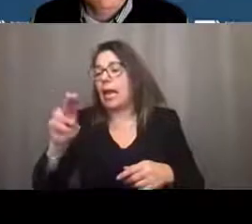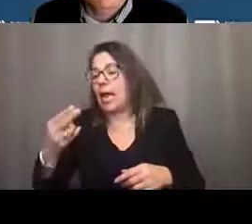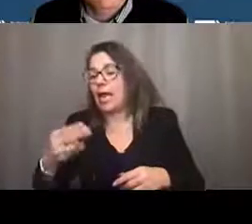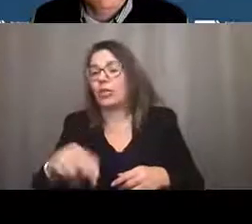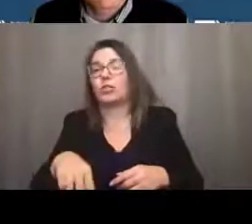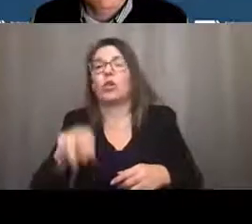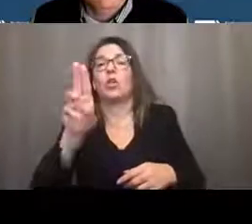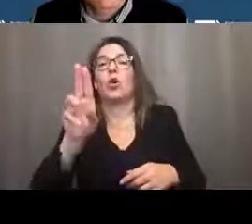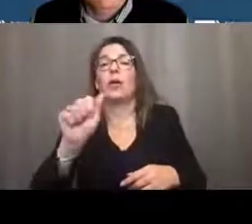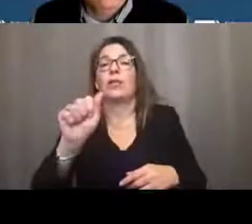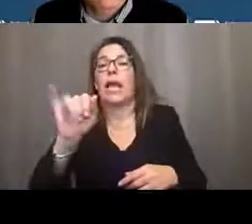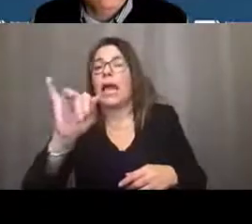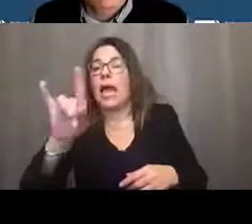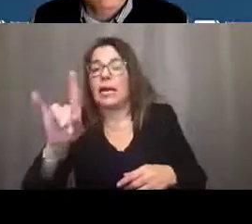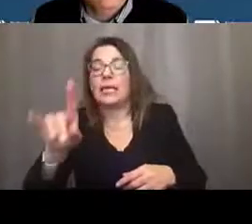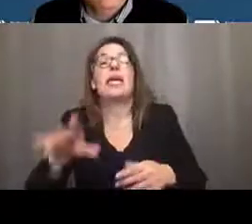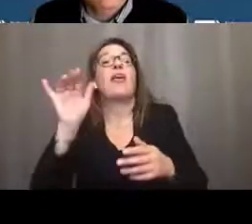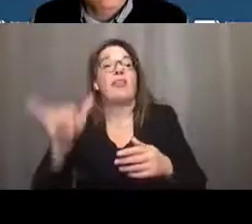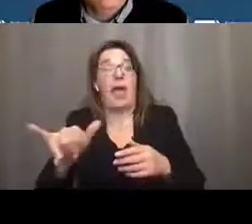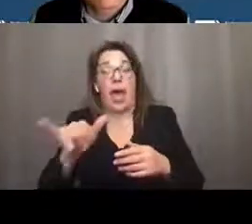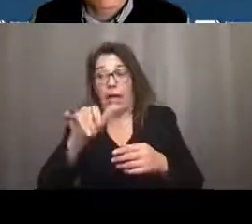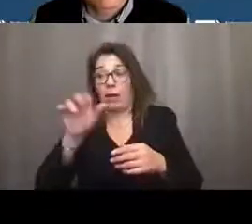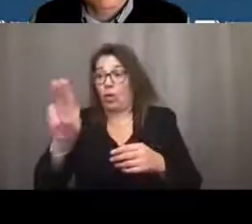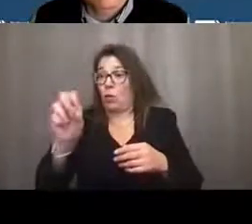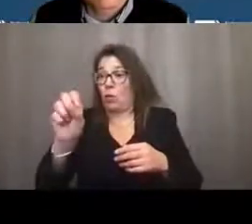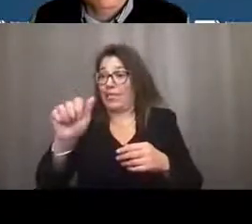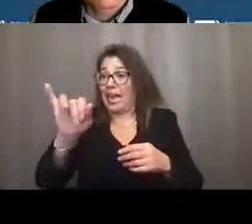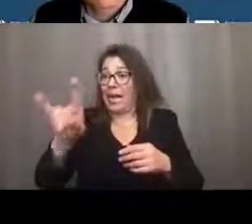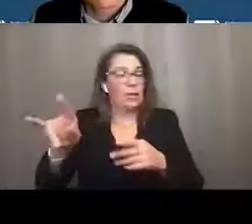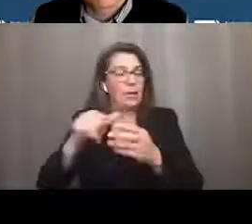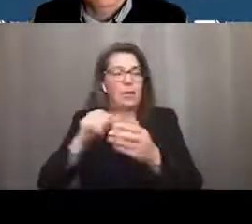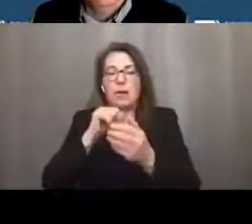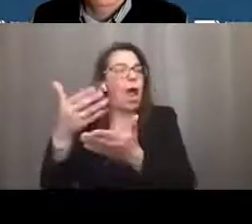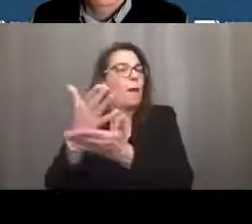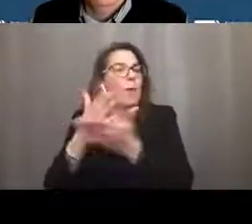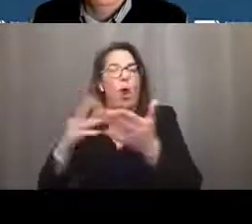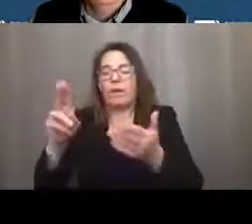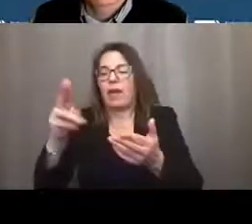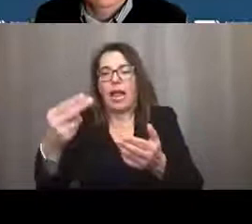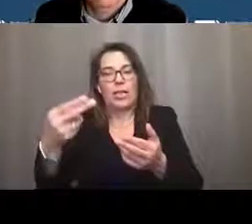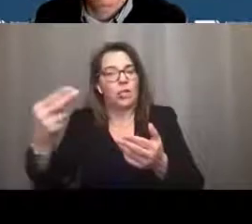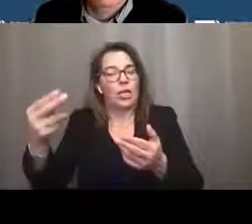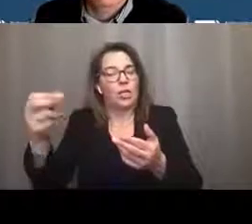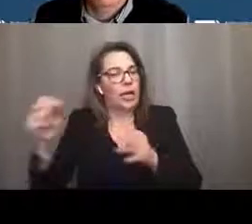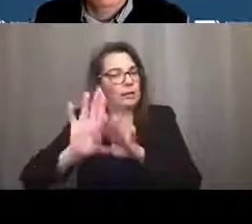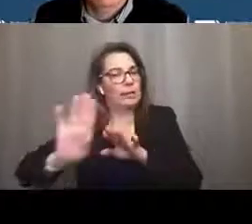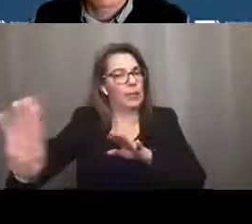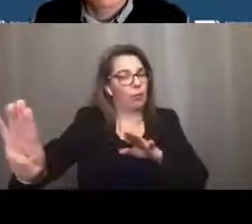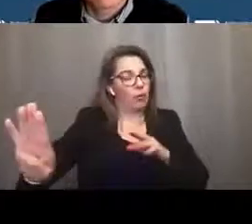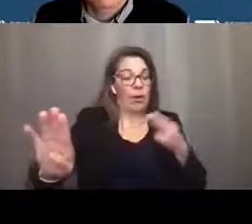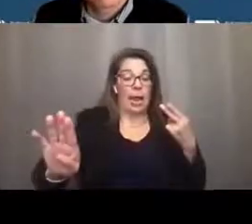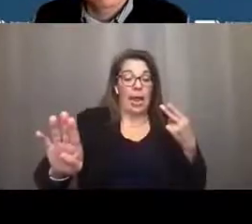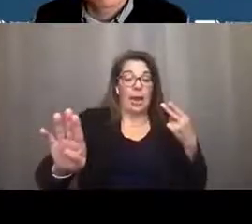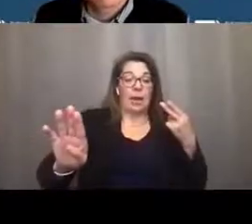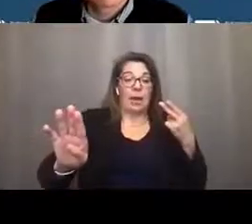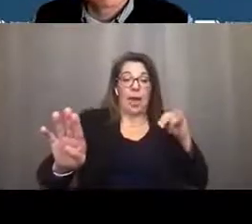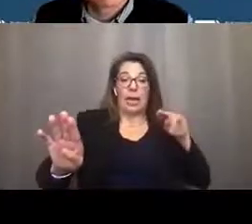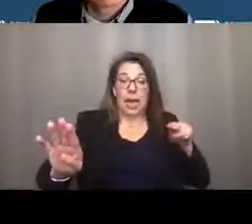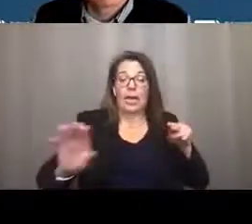the USAID award, since it's not part of HHS, would not count towards that threshold but the NIH and CDC awards would.